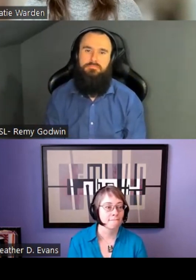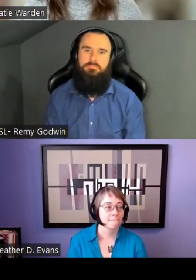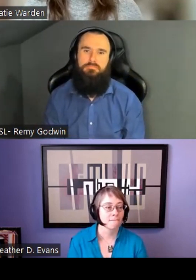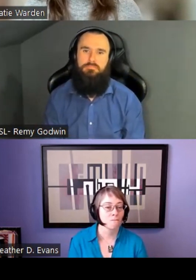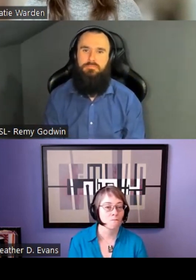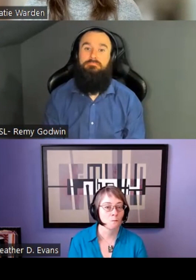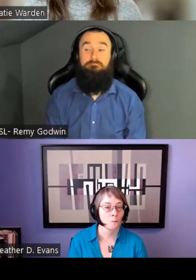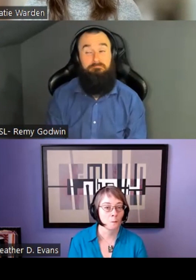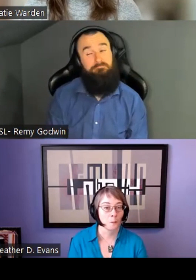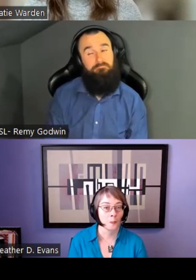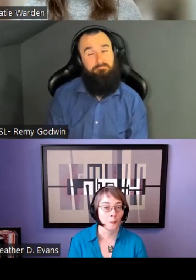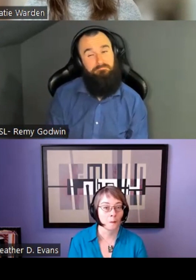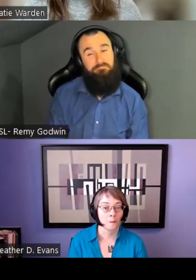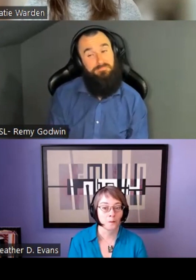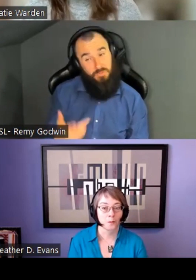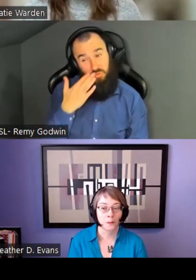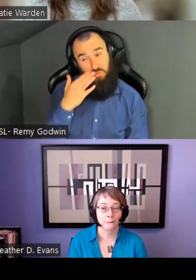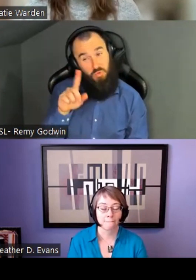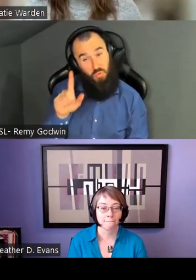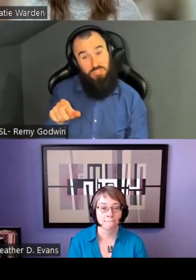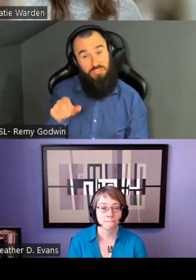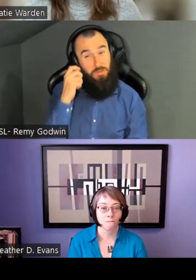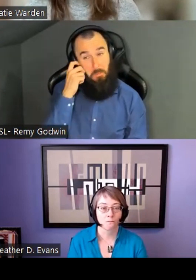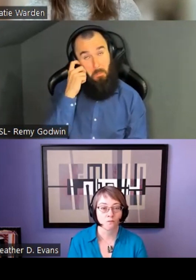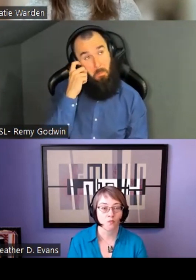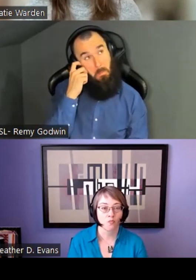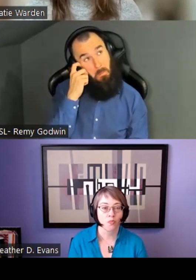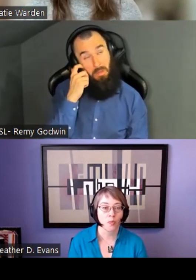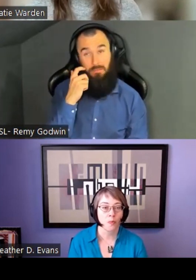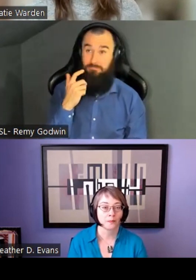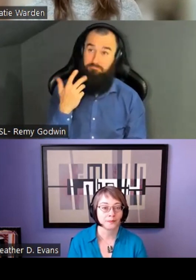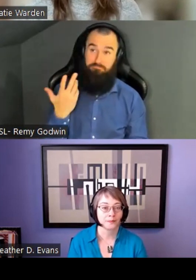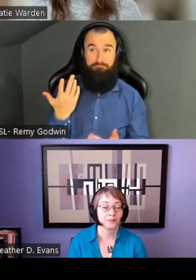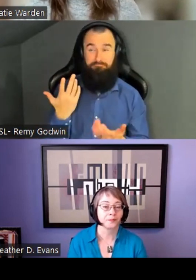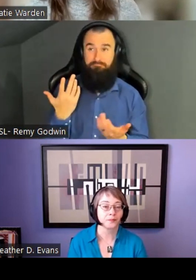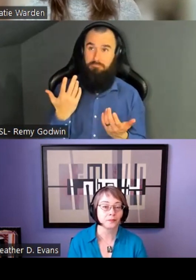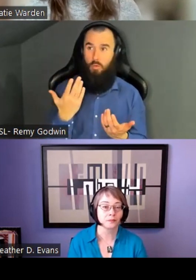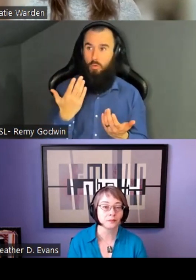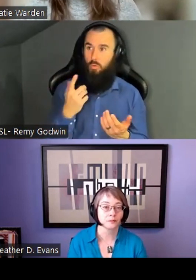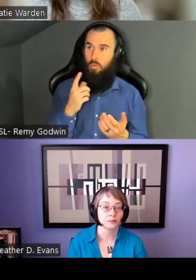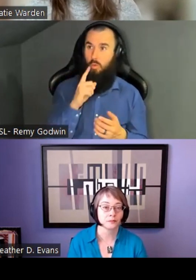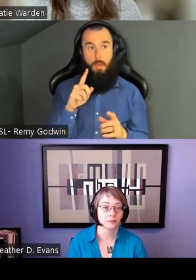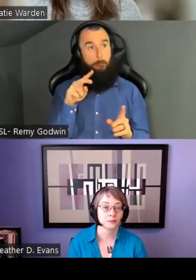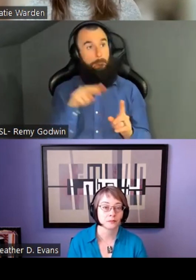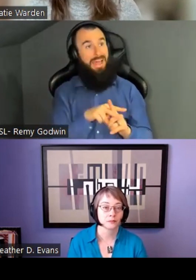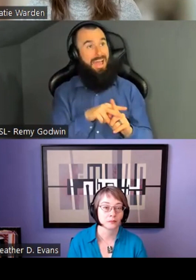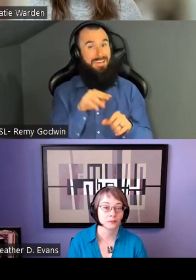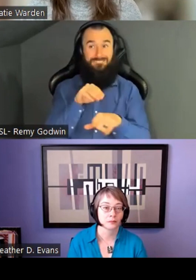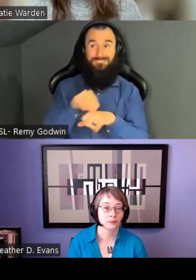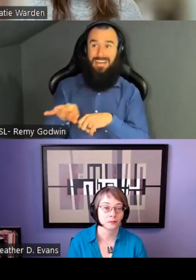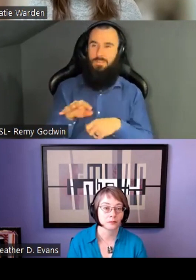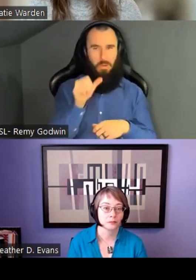Great question. I don't have practical advice there except to say we have lots of guidance from the DOJ